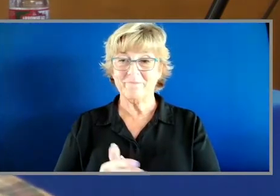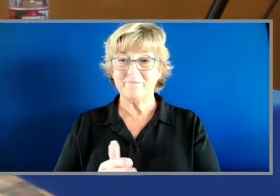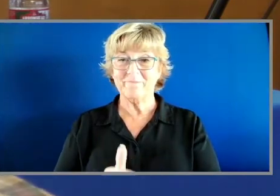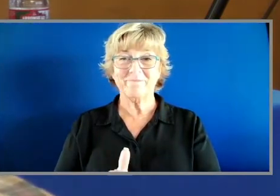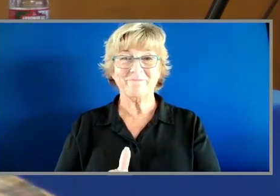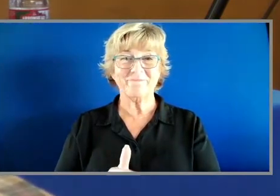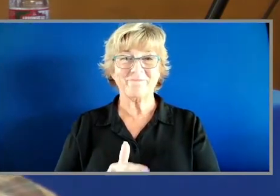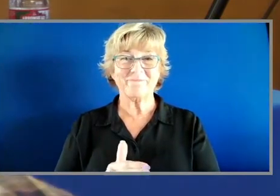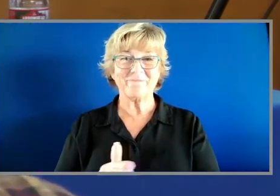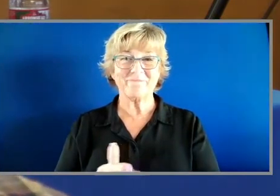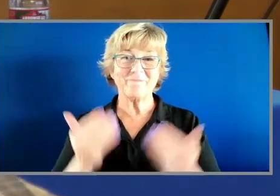Thank you.